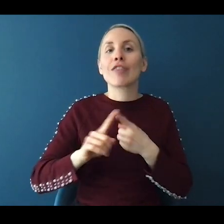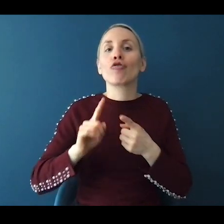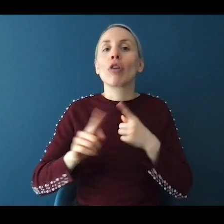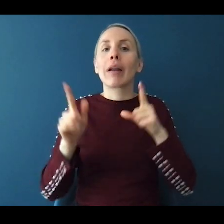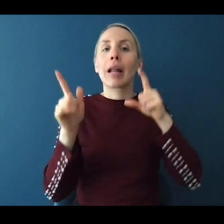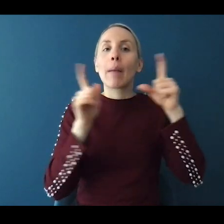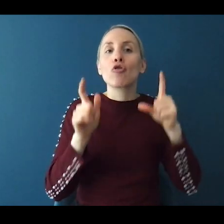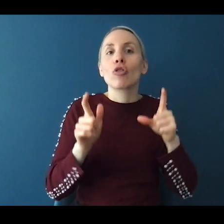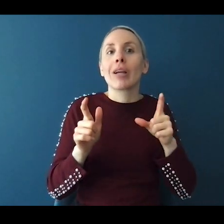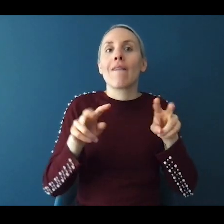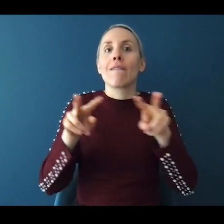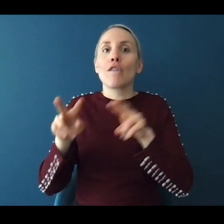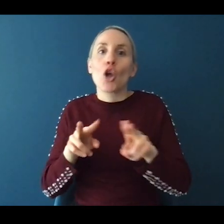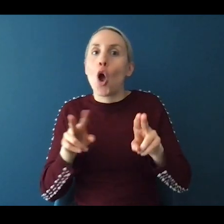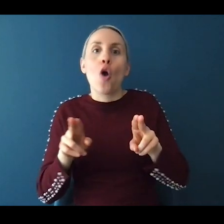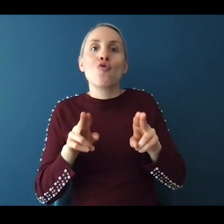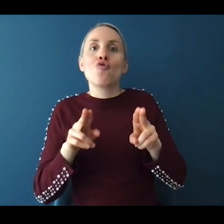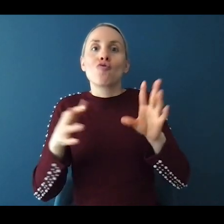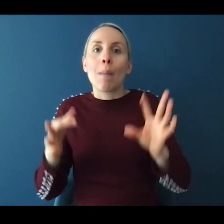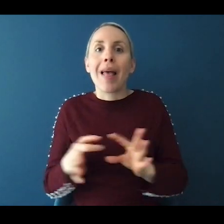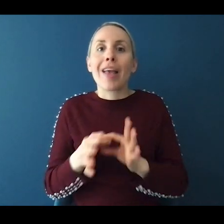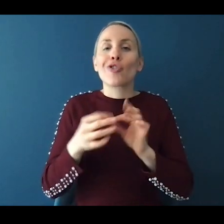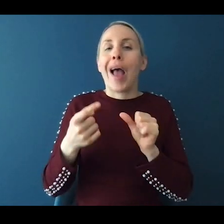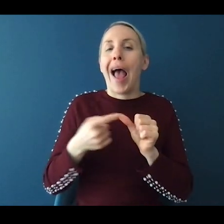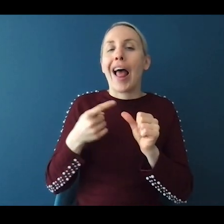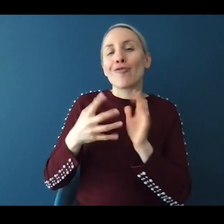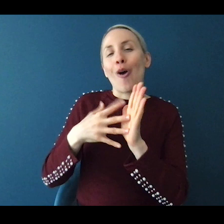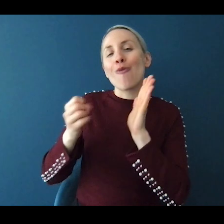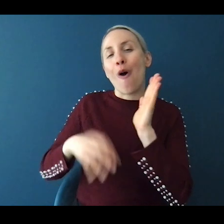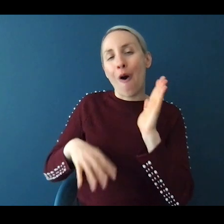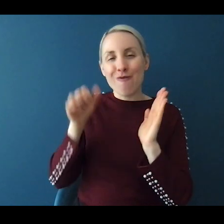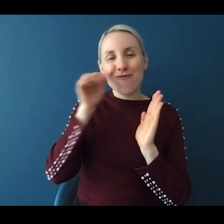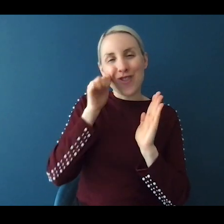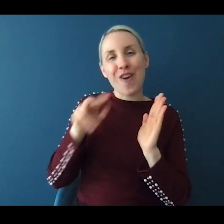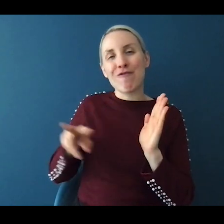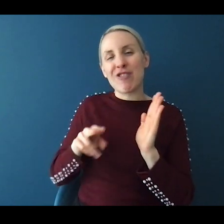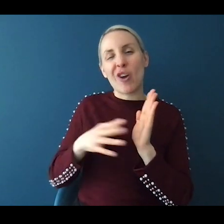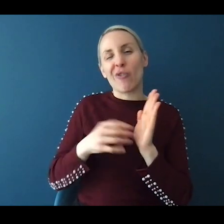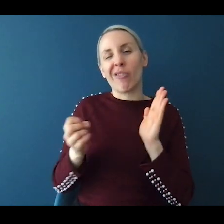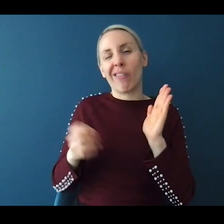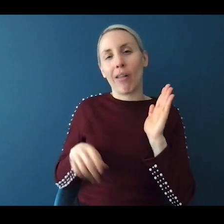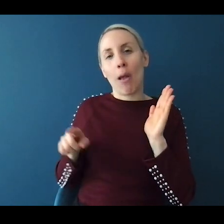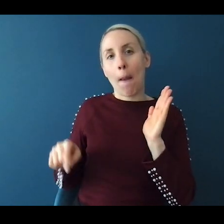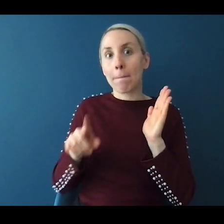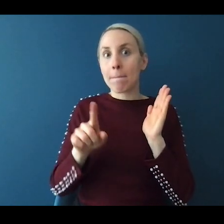and in combination and Alejandra I know it didn't end up being part of your final presentation